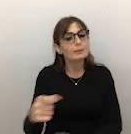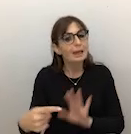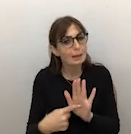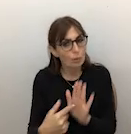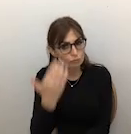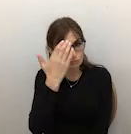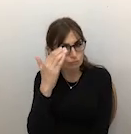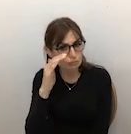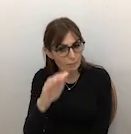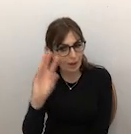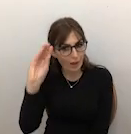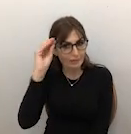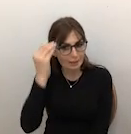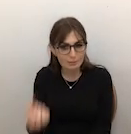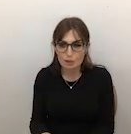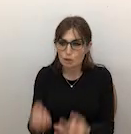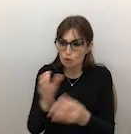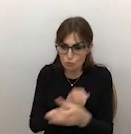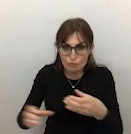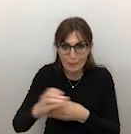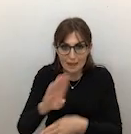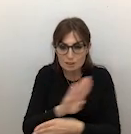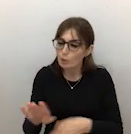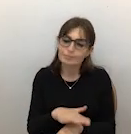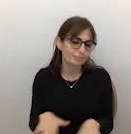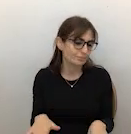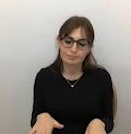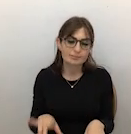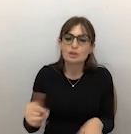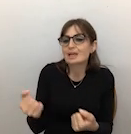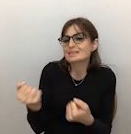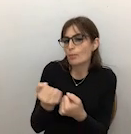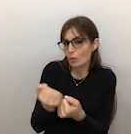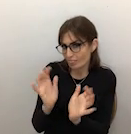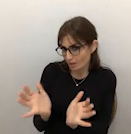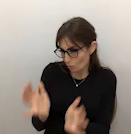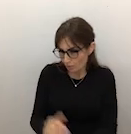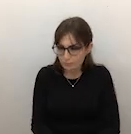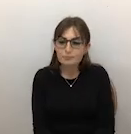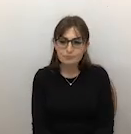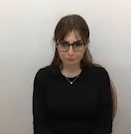to emphasise the committees do not replace the board. Rather, they support the board.